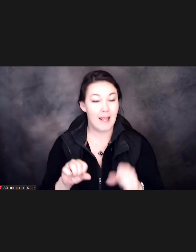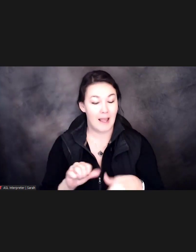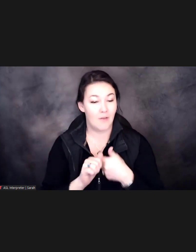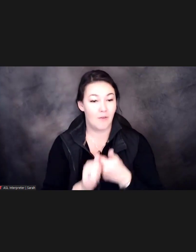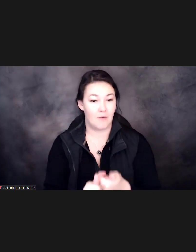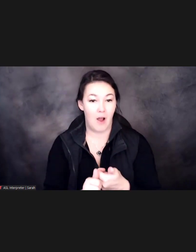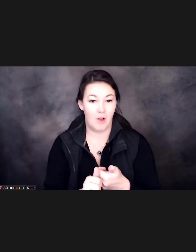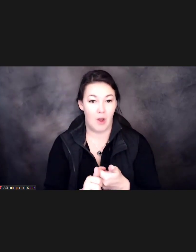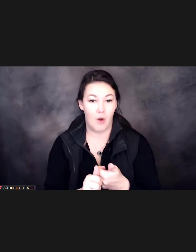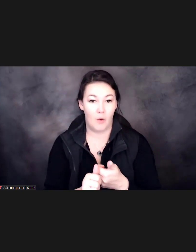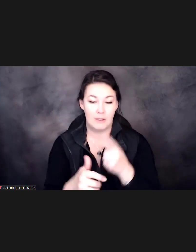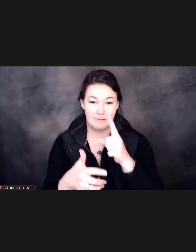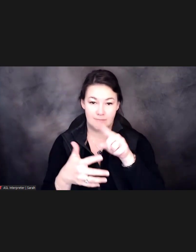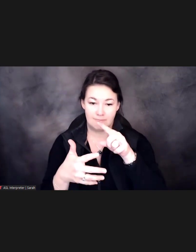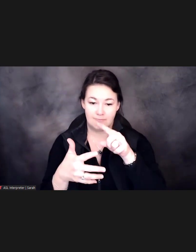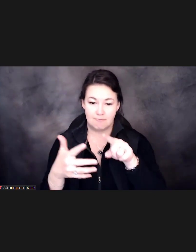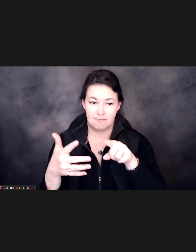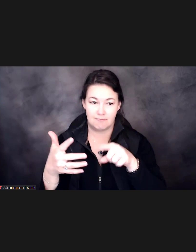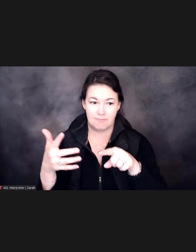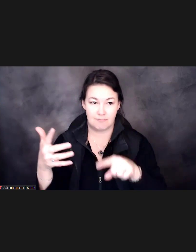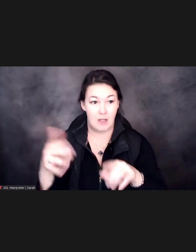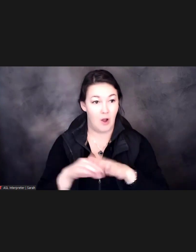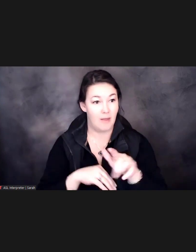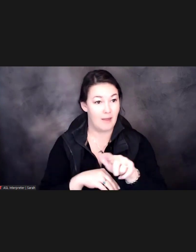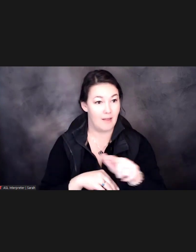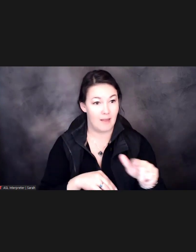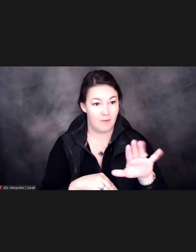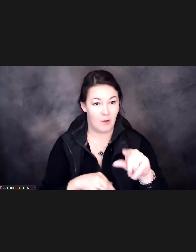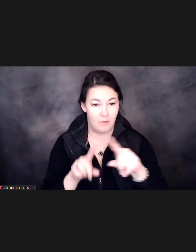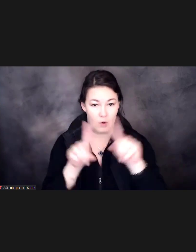of these topics by referring to the left side of your screen and,